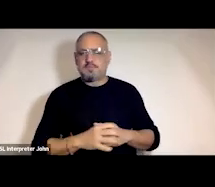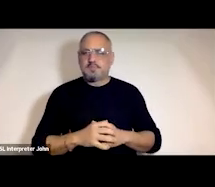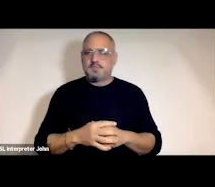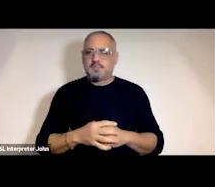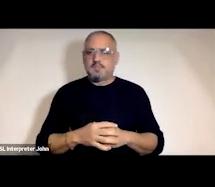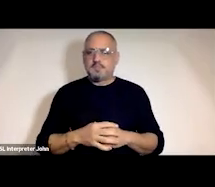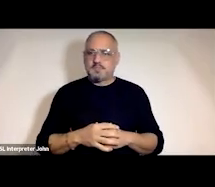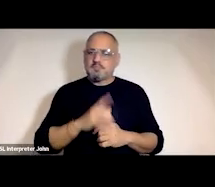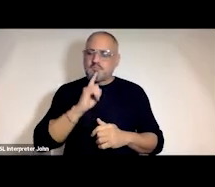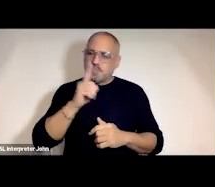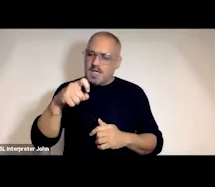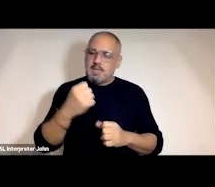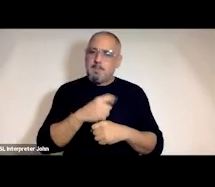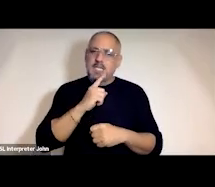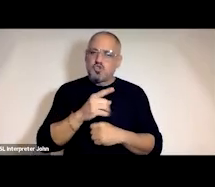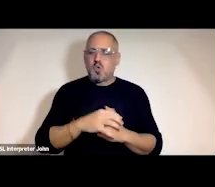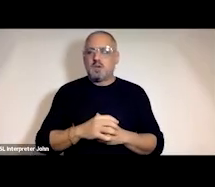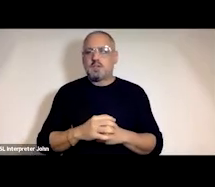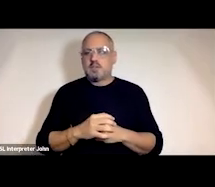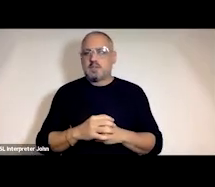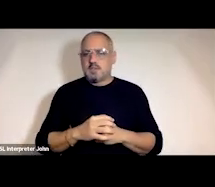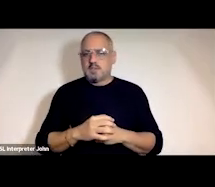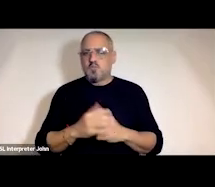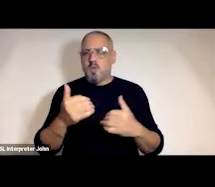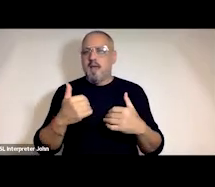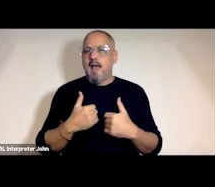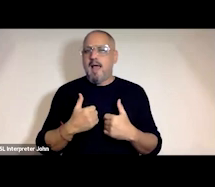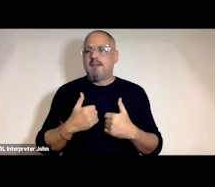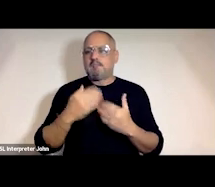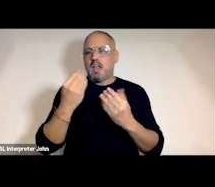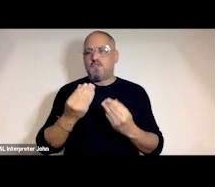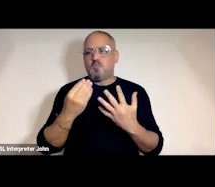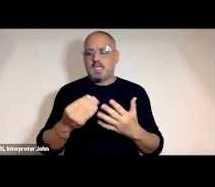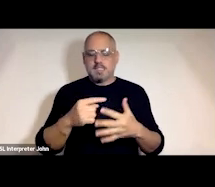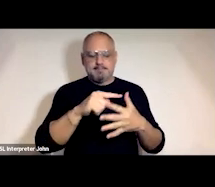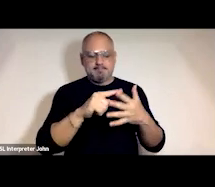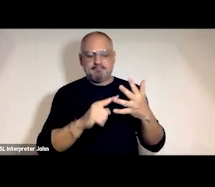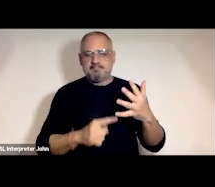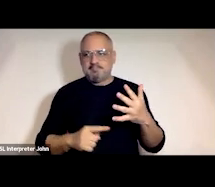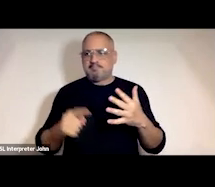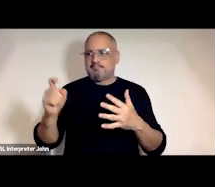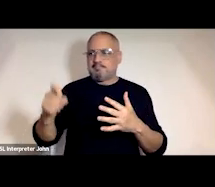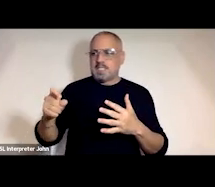So we really need to make sure that we have information covered and necessary according to the listings